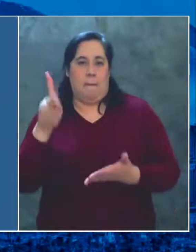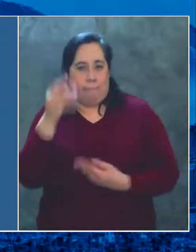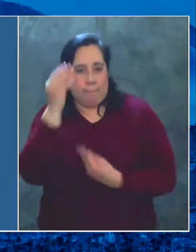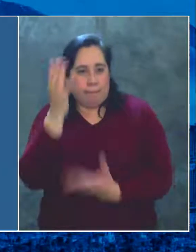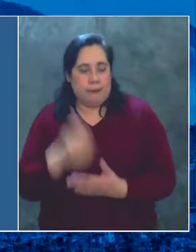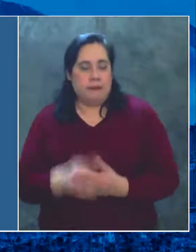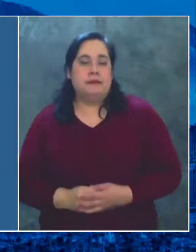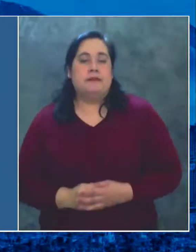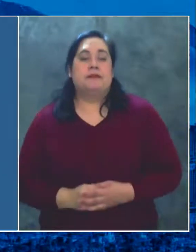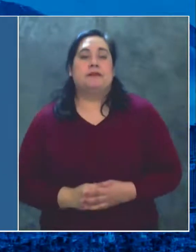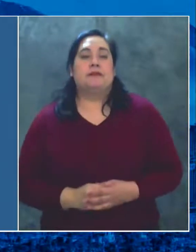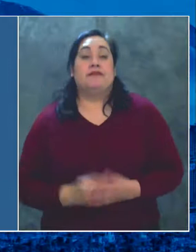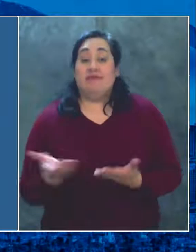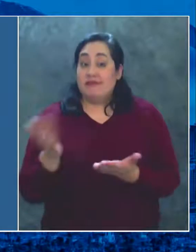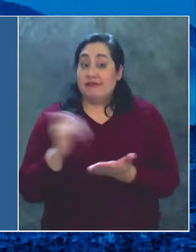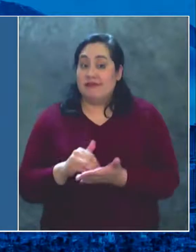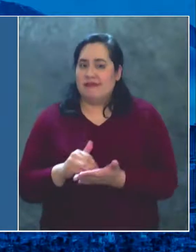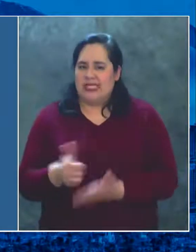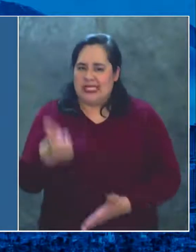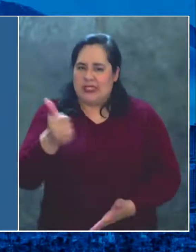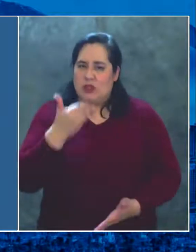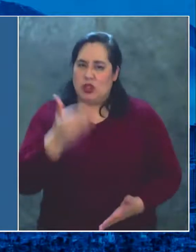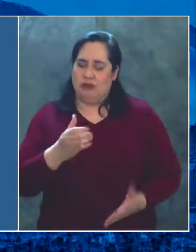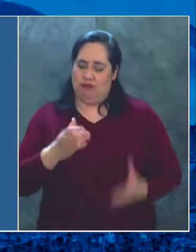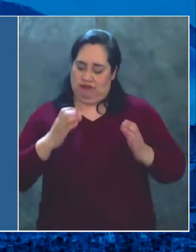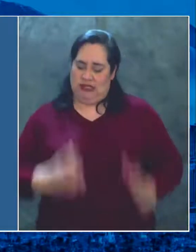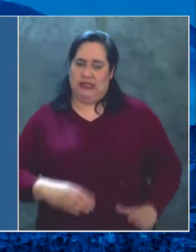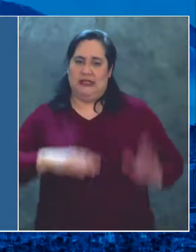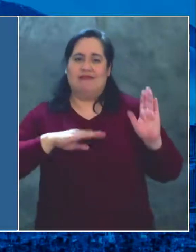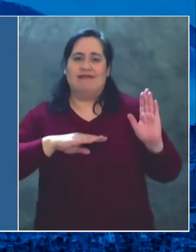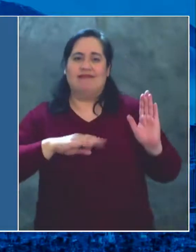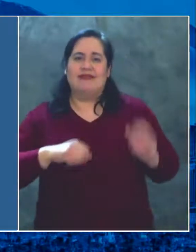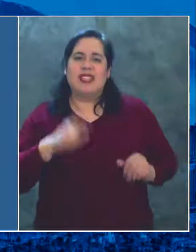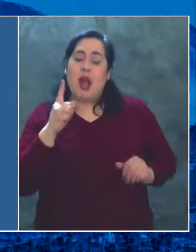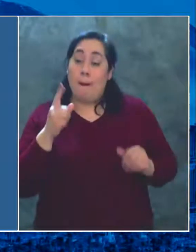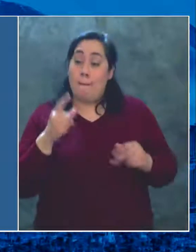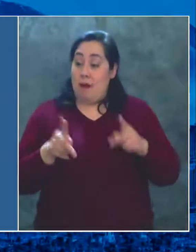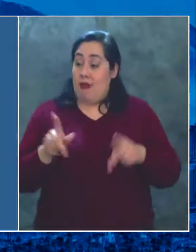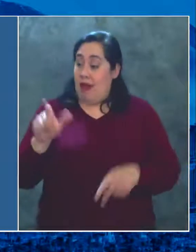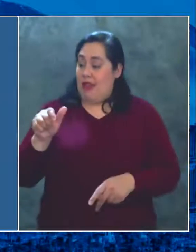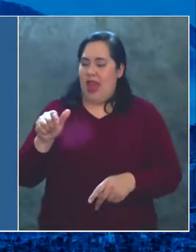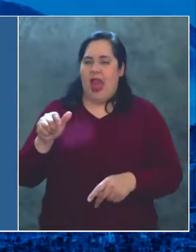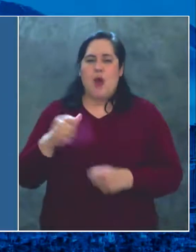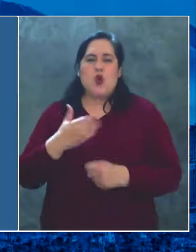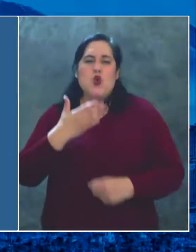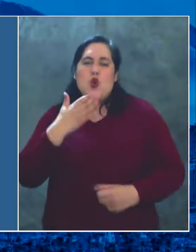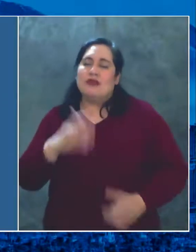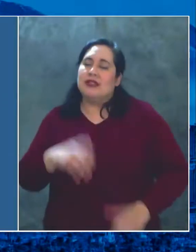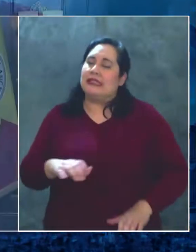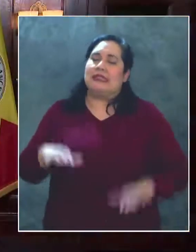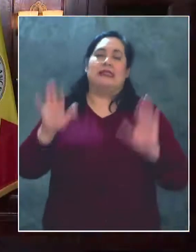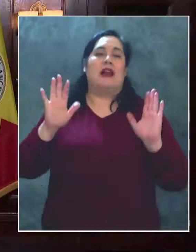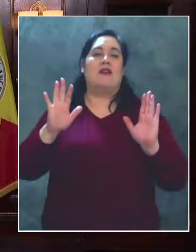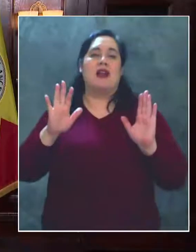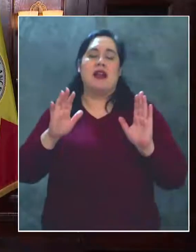AGAIN, BE A GOOD CITIZEN. ANGELINOS HAVE MADE SACRIFICES TO HELP OUR COMMUNITY GET THROUGH THESE MOMENTS.